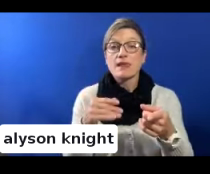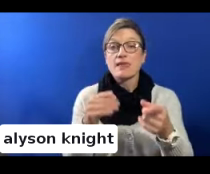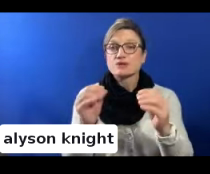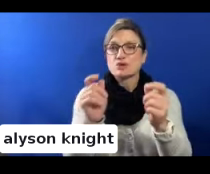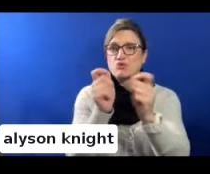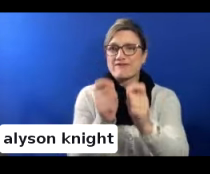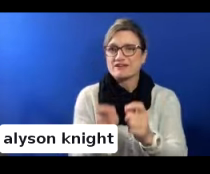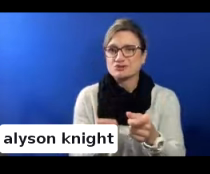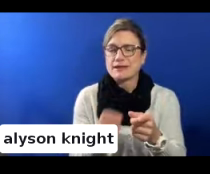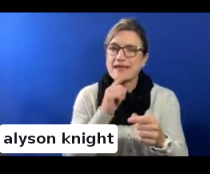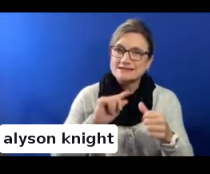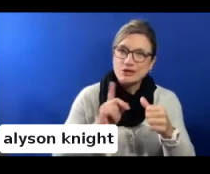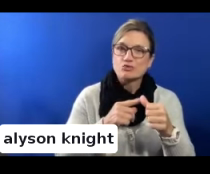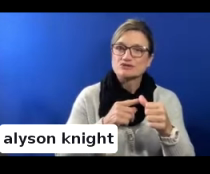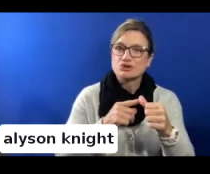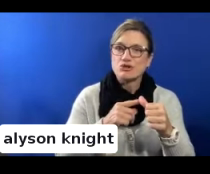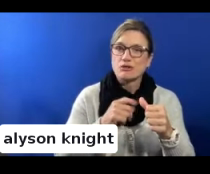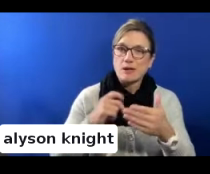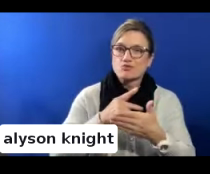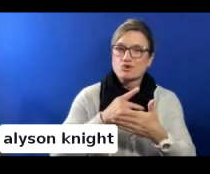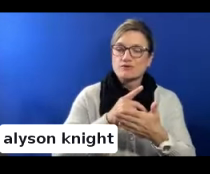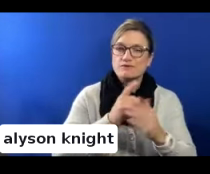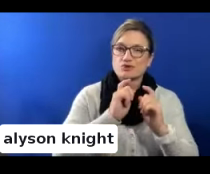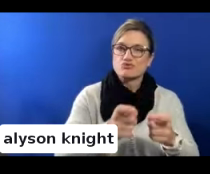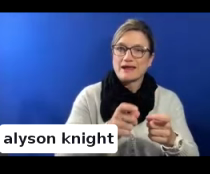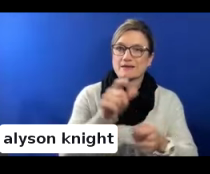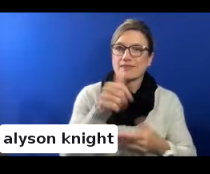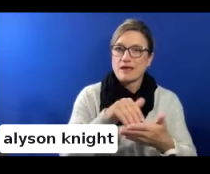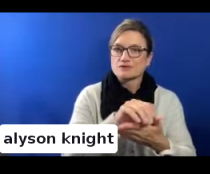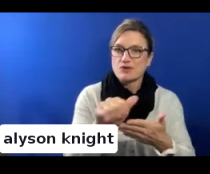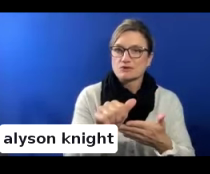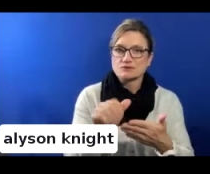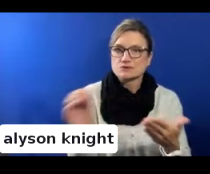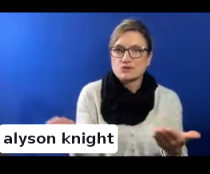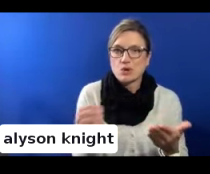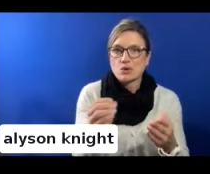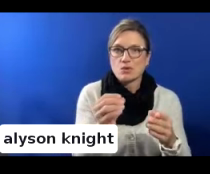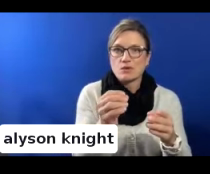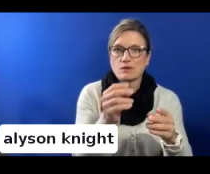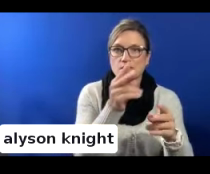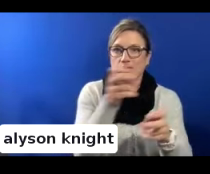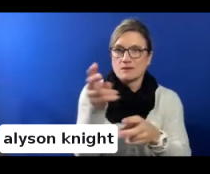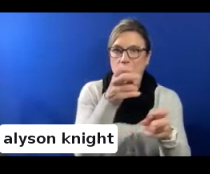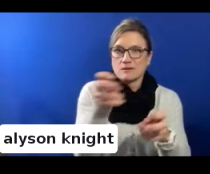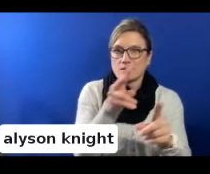This is the originally approved grant amount of $10,000. There's no reallocation elsewhere within the project.